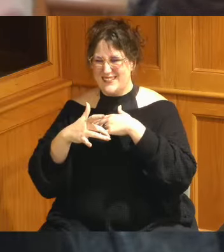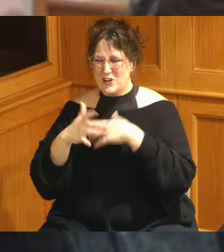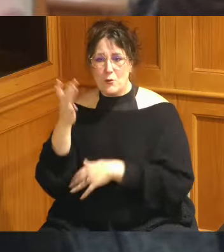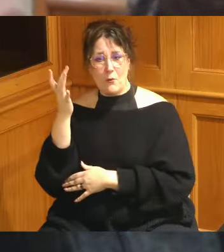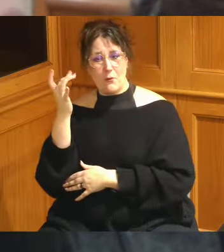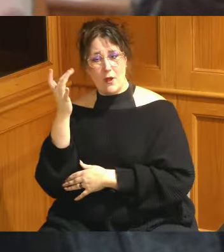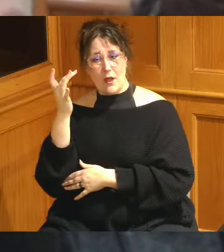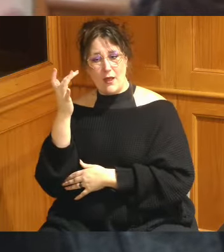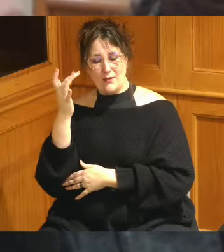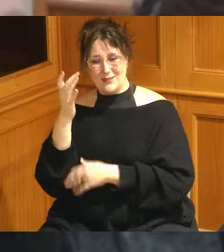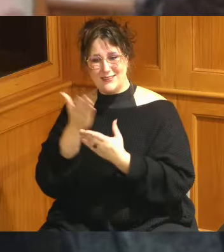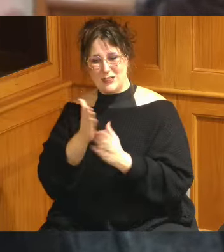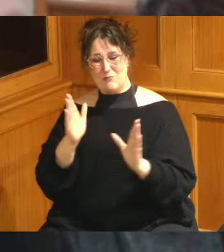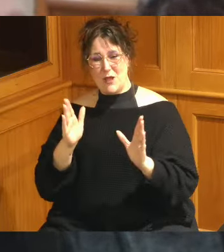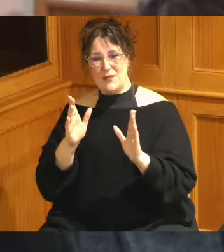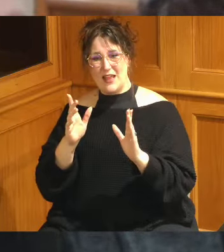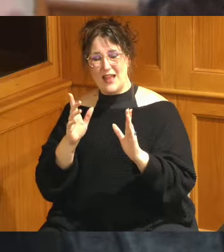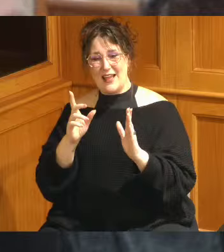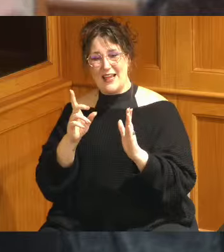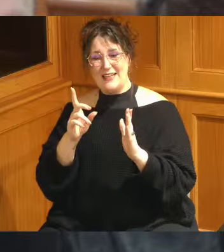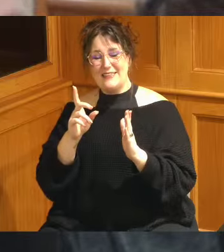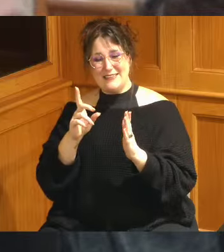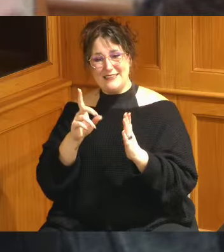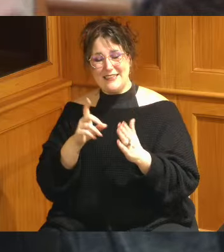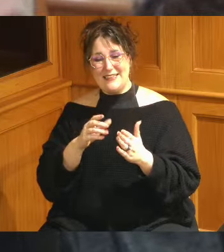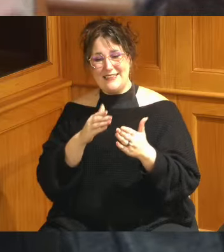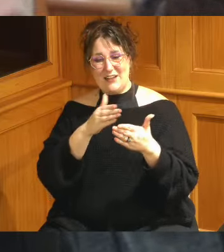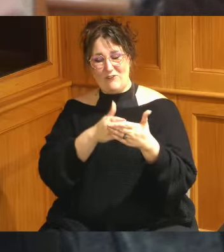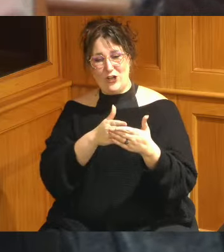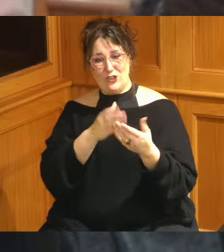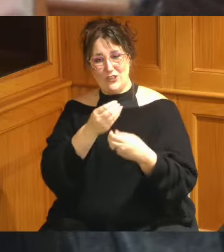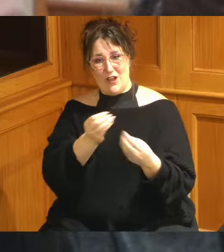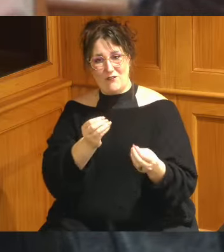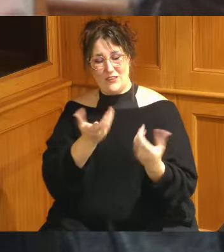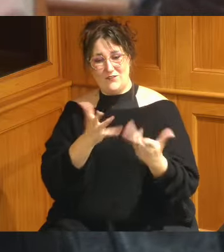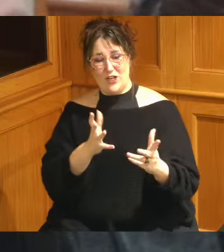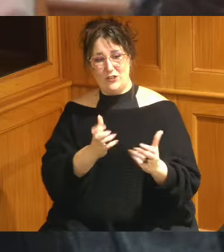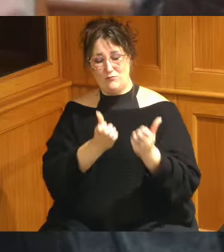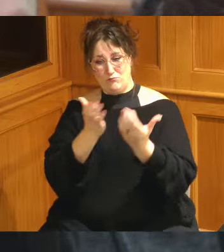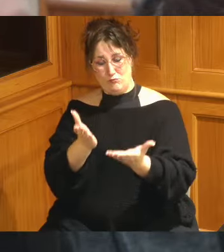Public Defenders office has submitted a proposal to you all. I certainly understand that there are